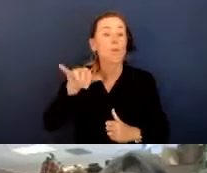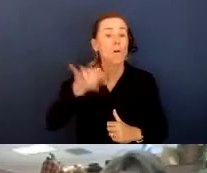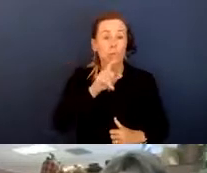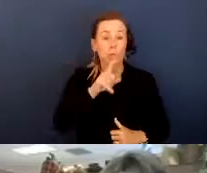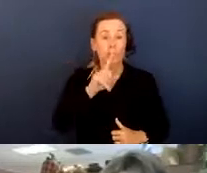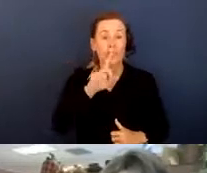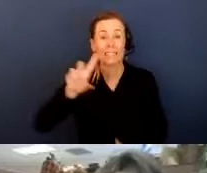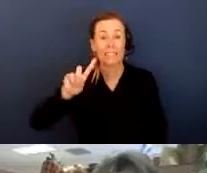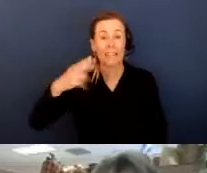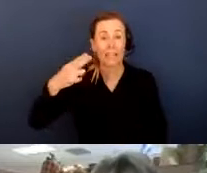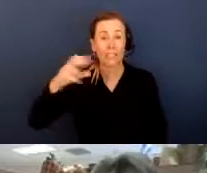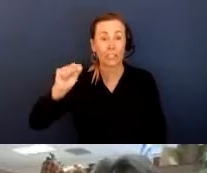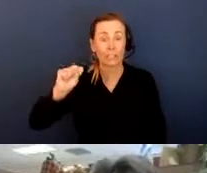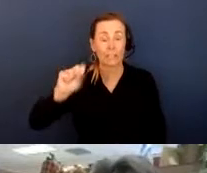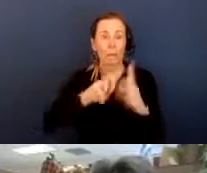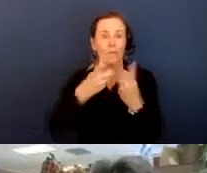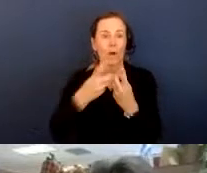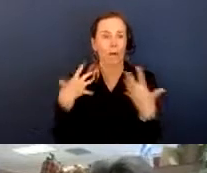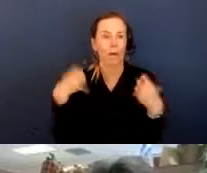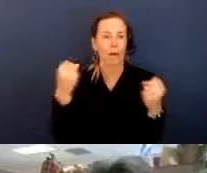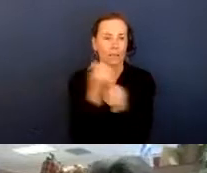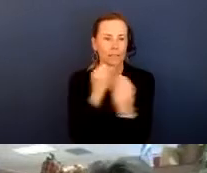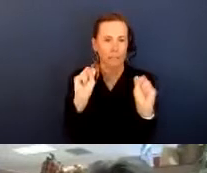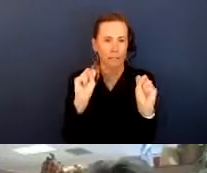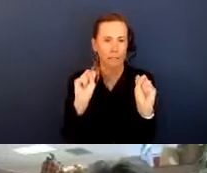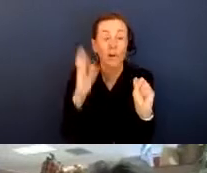Jabari (on phone): Sure. The DHS stands for the Department of Health and Safety.